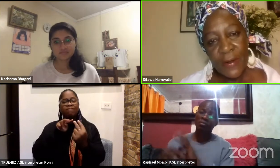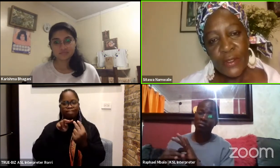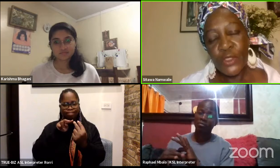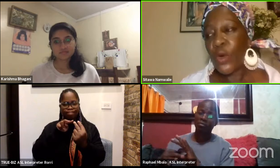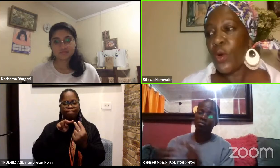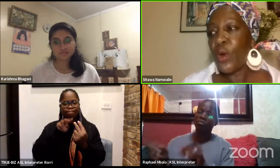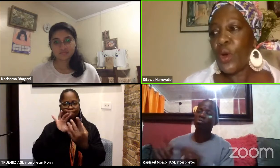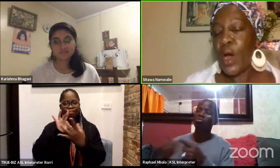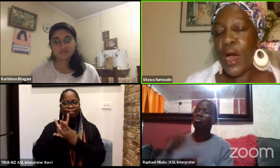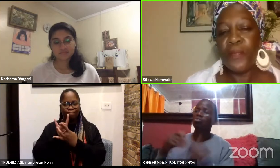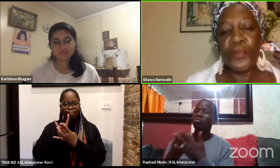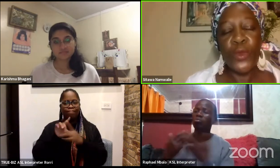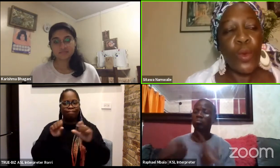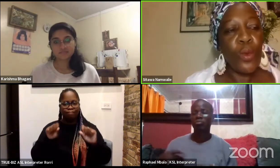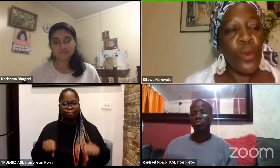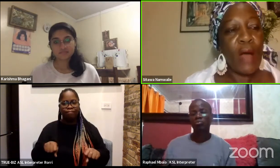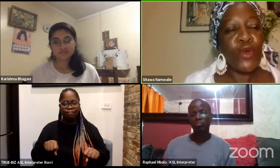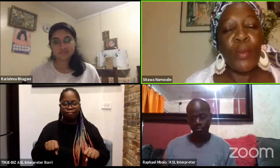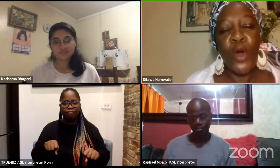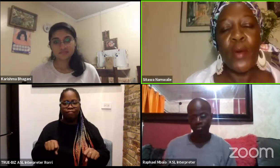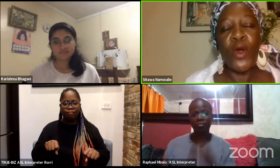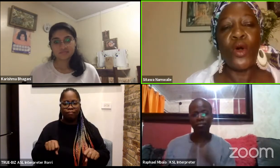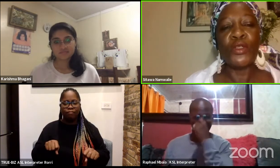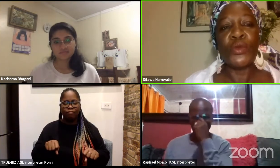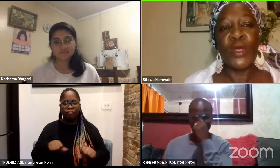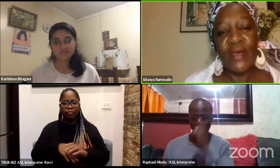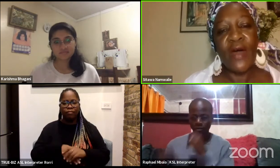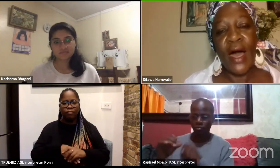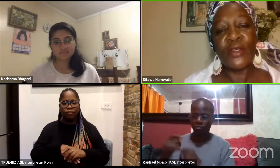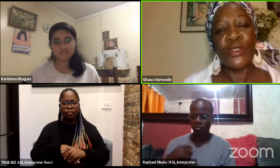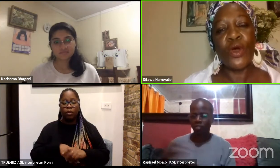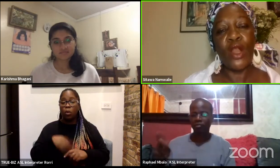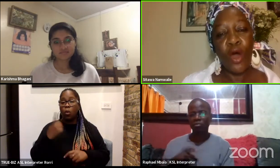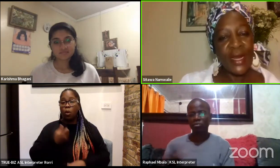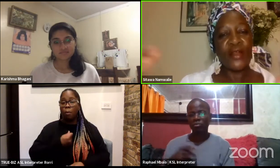So, I've got a long narrative poem called